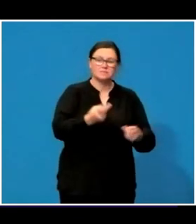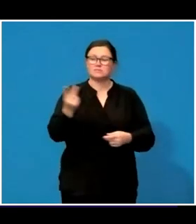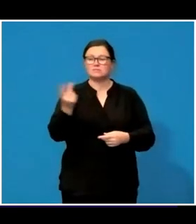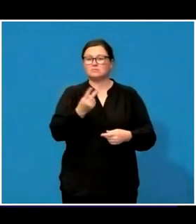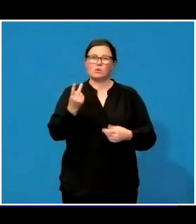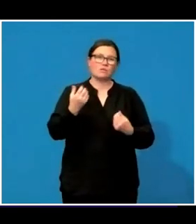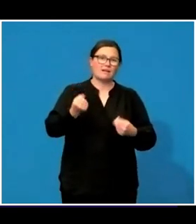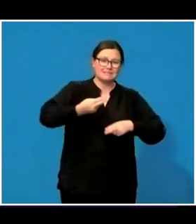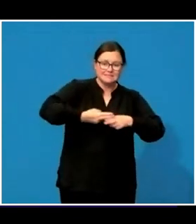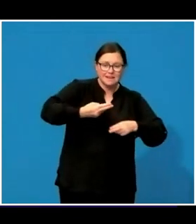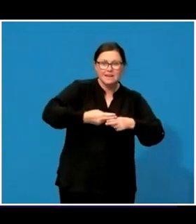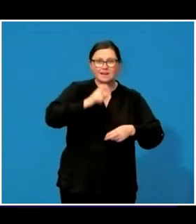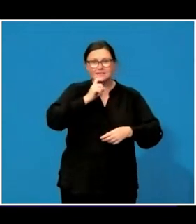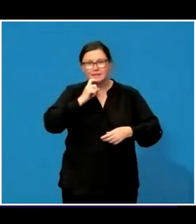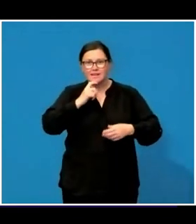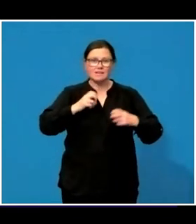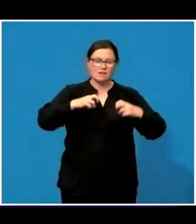All of those types of things that normal families do.